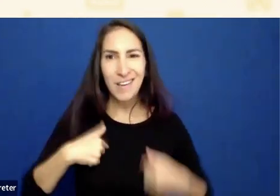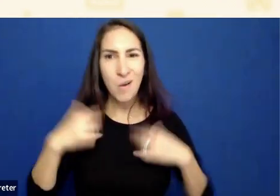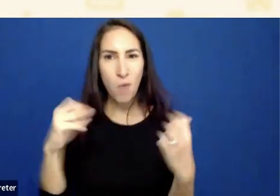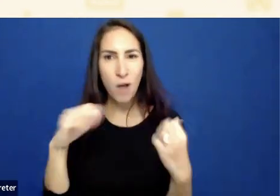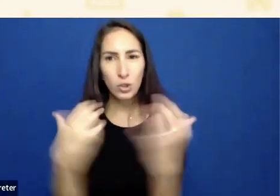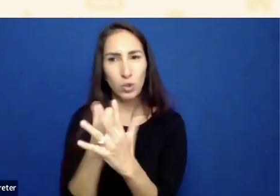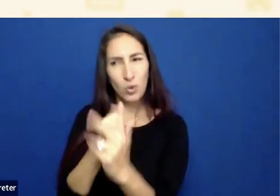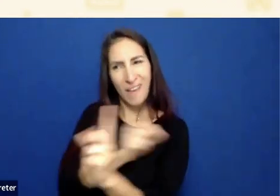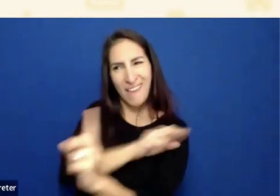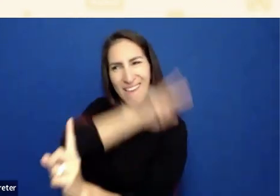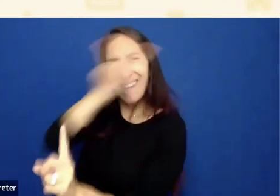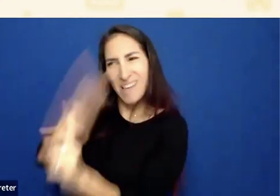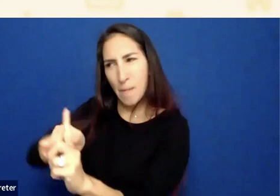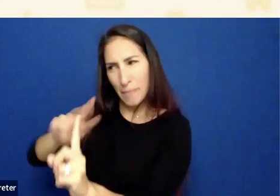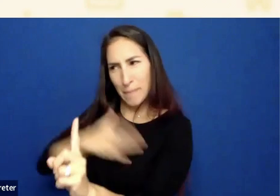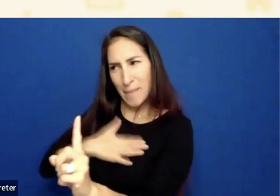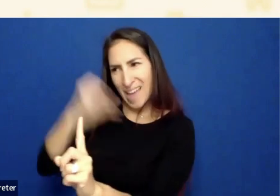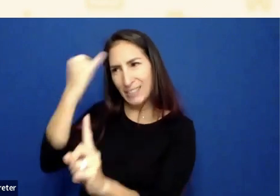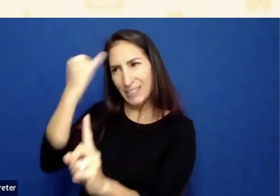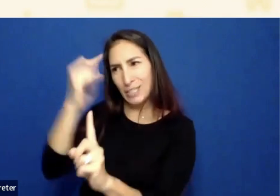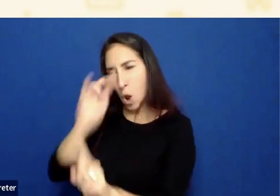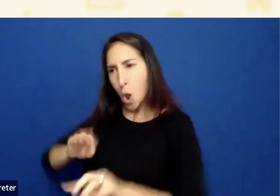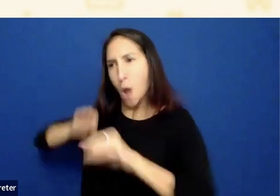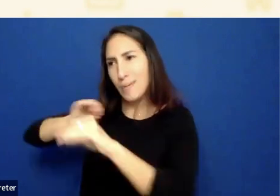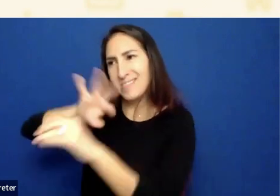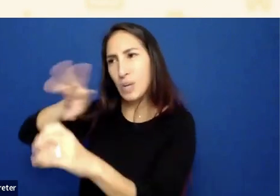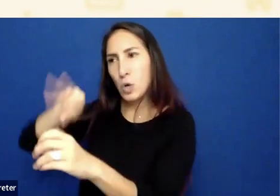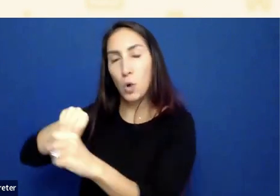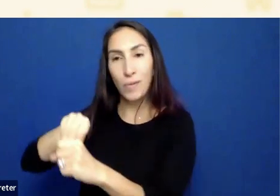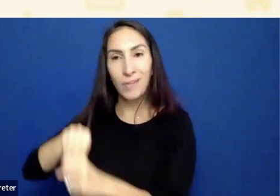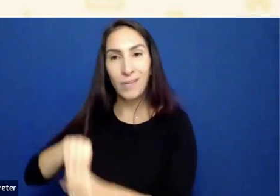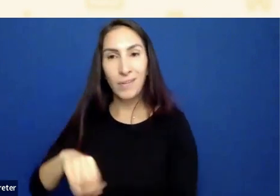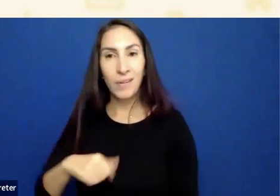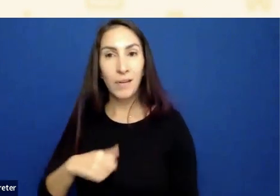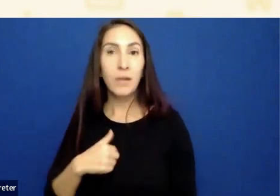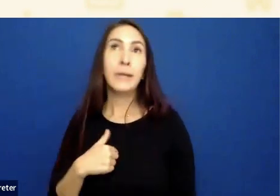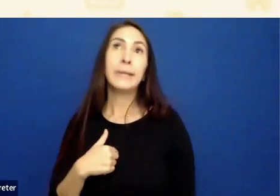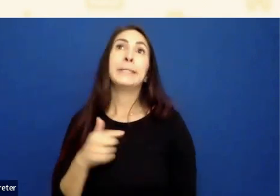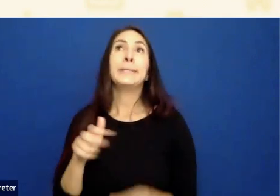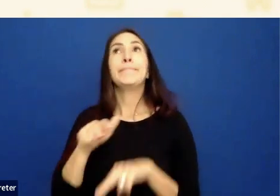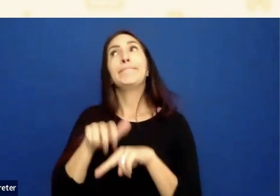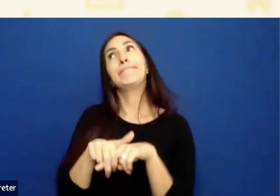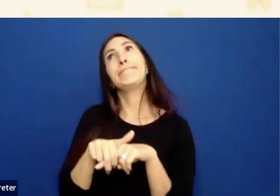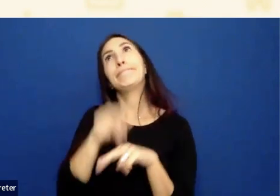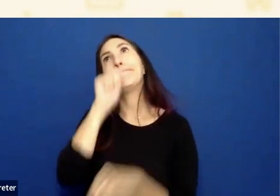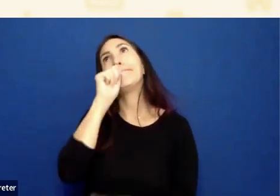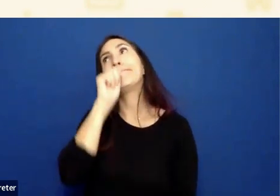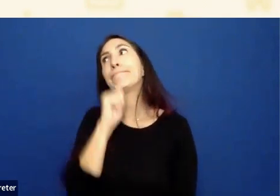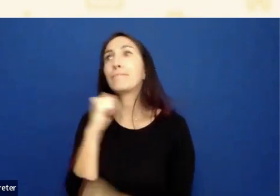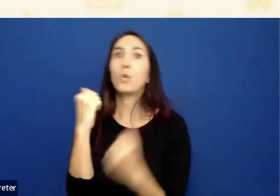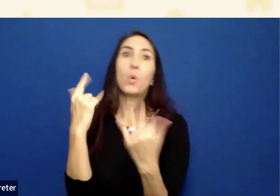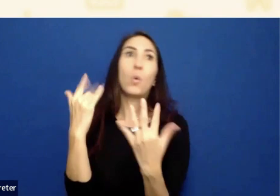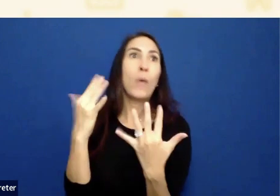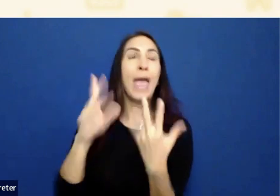Well, I'd rather not have to wait until daytime to ask someone to give me a hand with it.